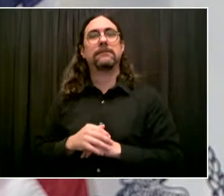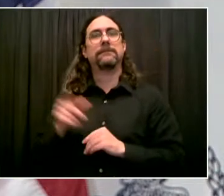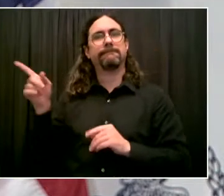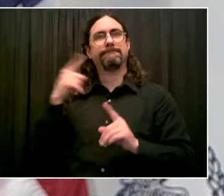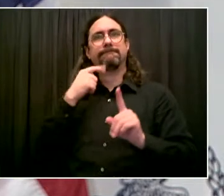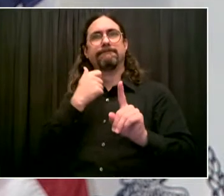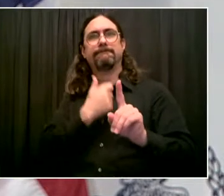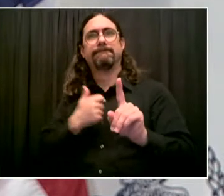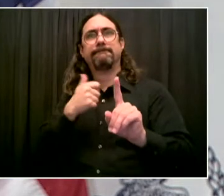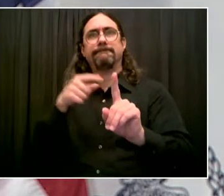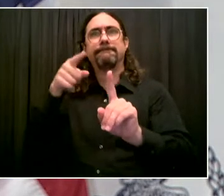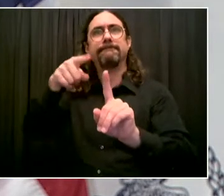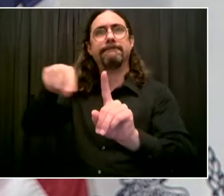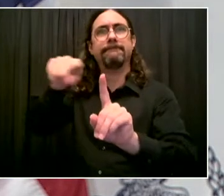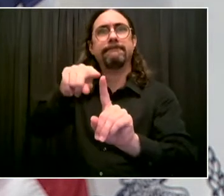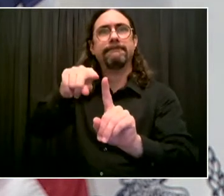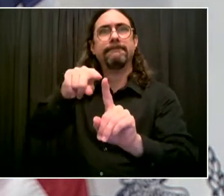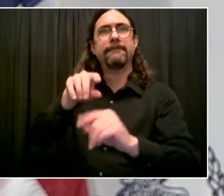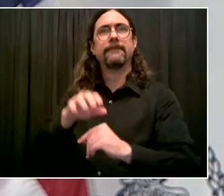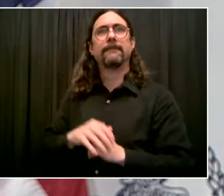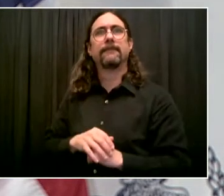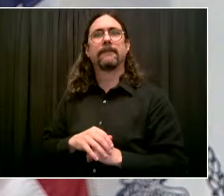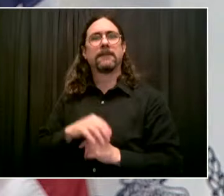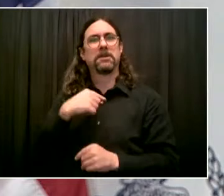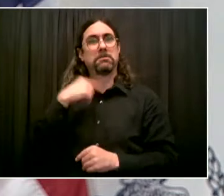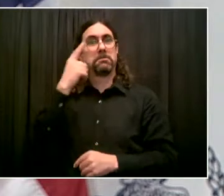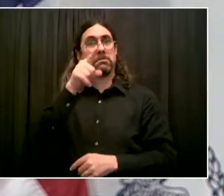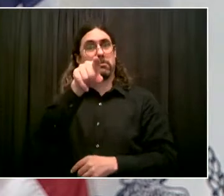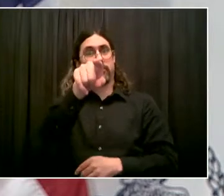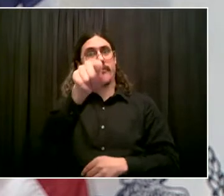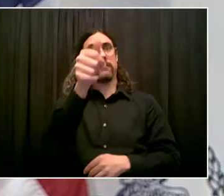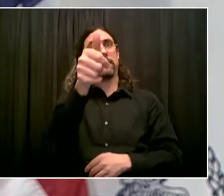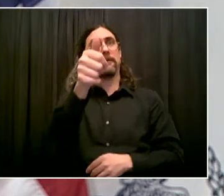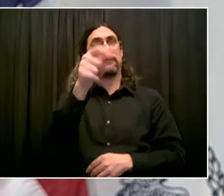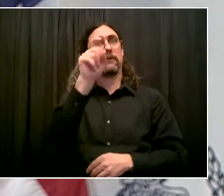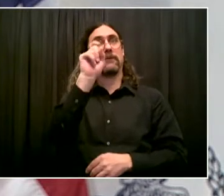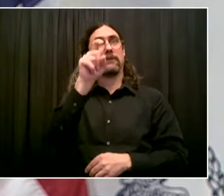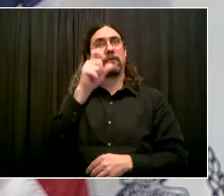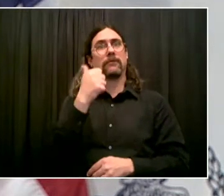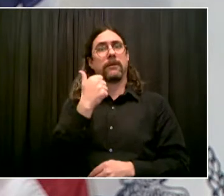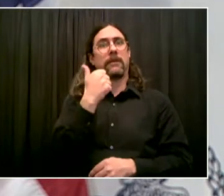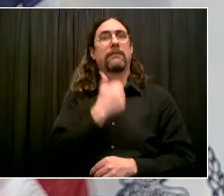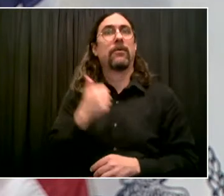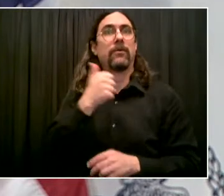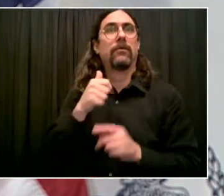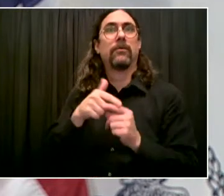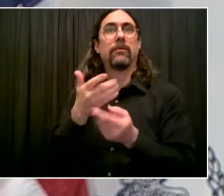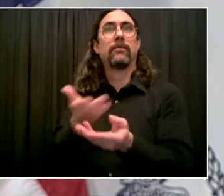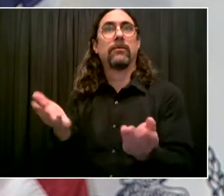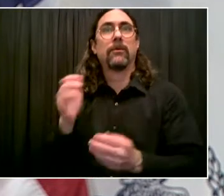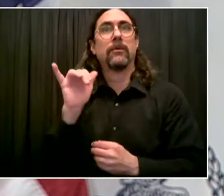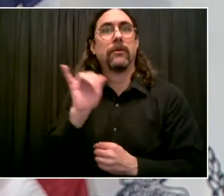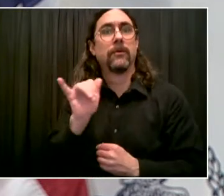PERSONALLY, TO APOLOGIZE TO THE CITY FOR SOME OF